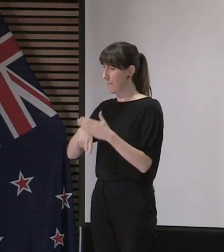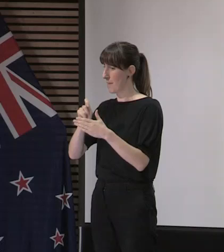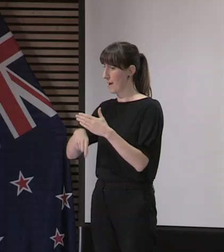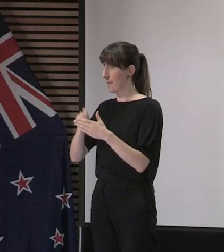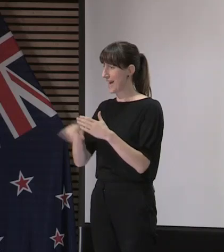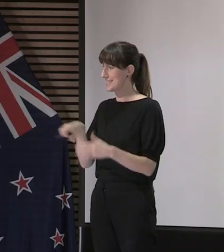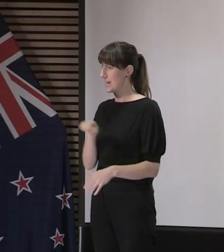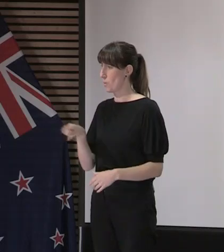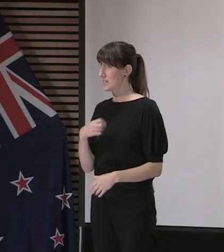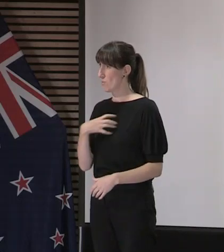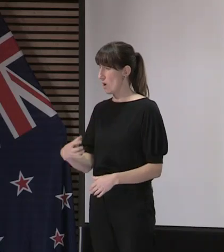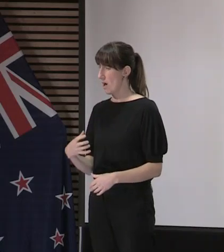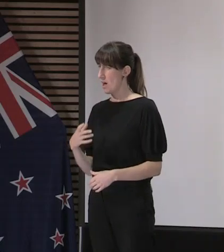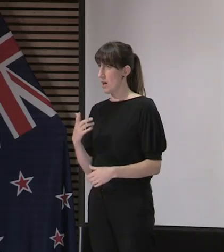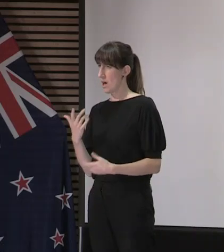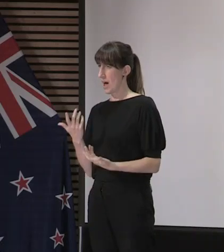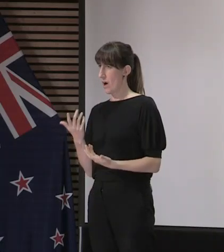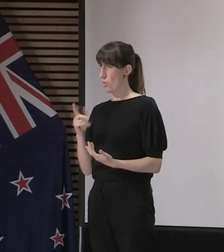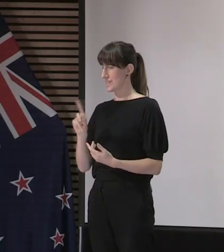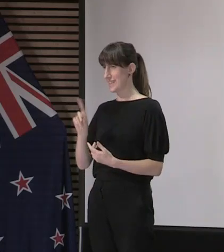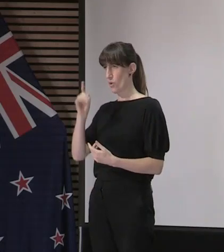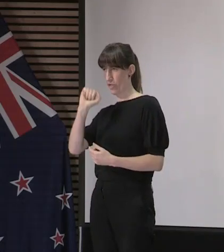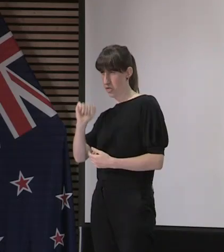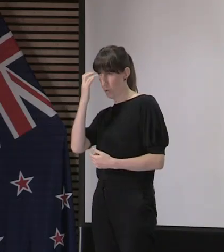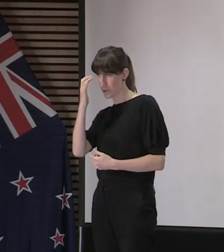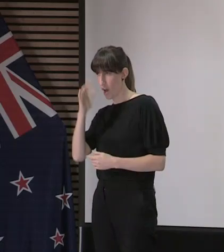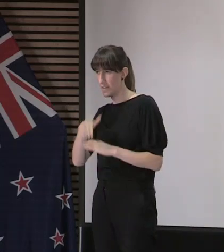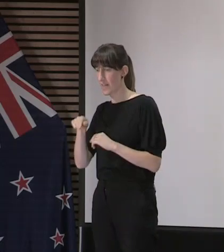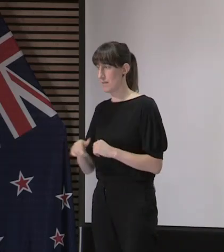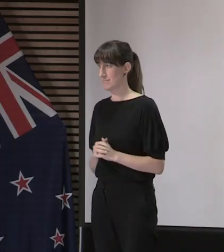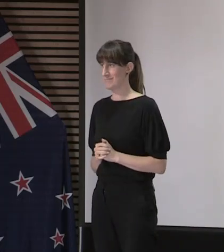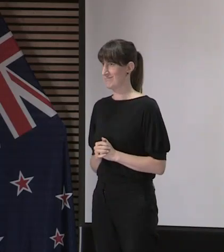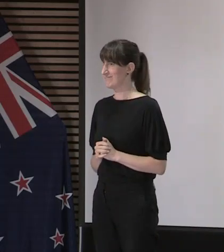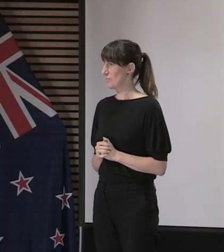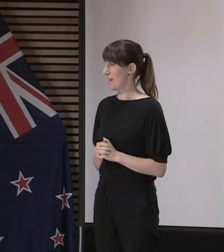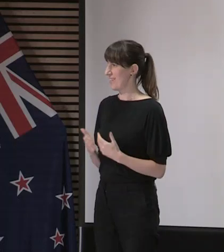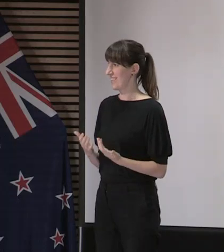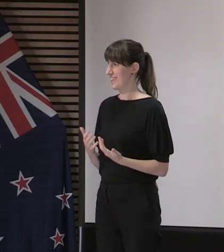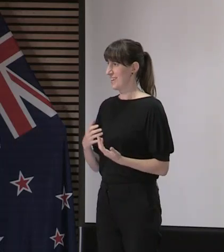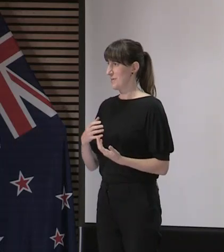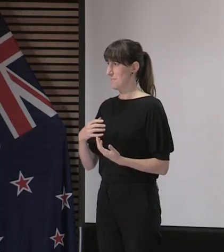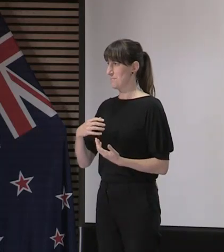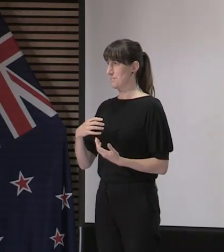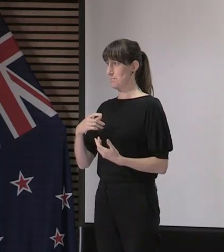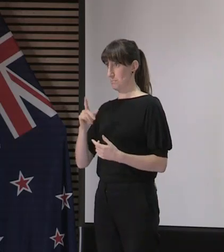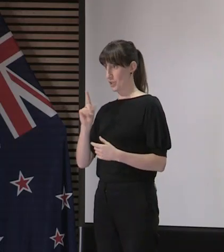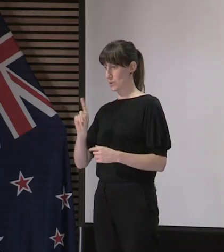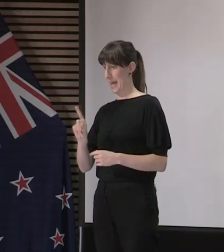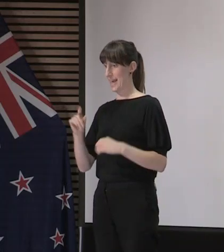takeaway food outlets today? Is there a public health message you'd like to put out there? But is that a bit